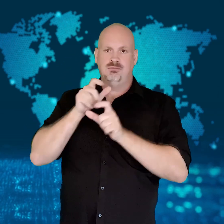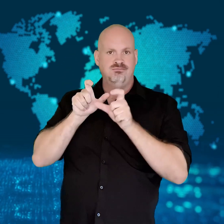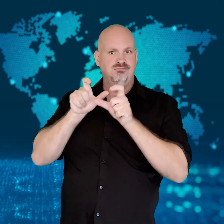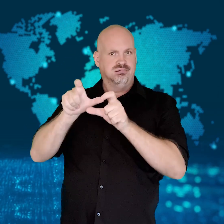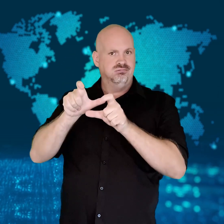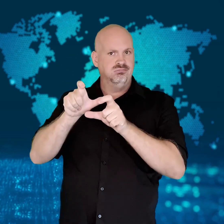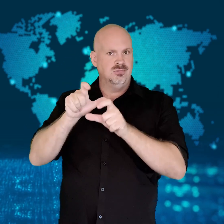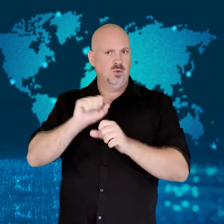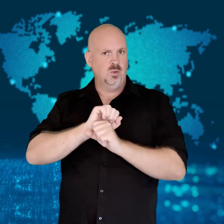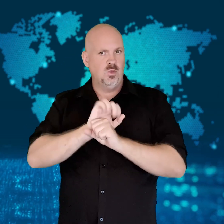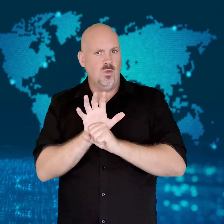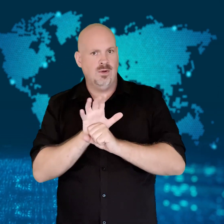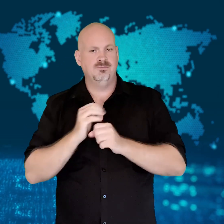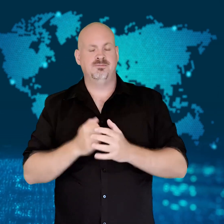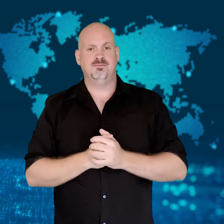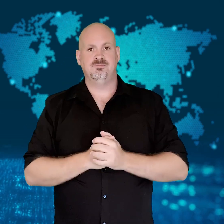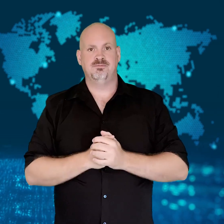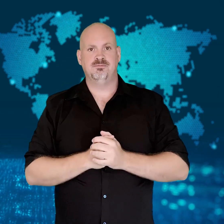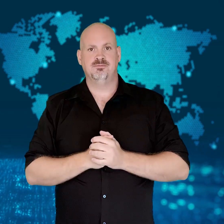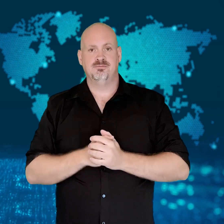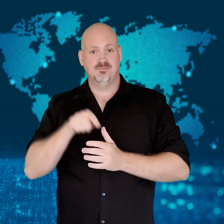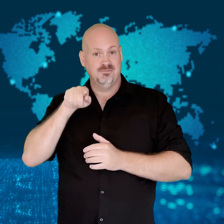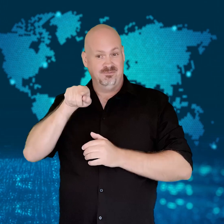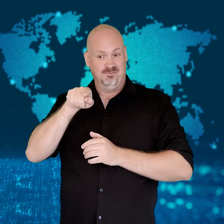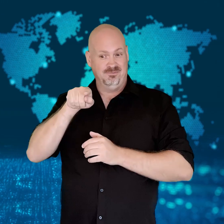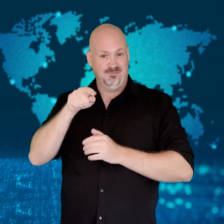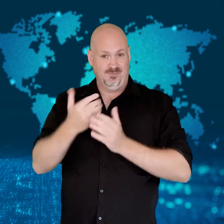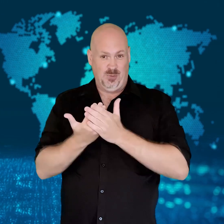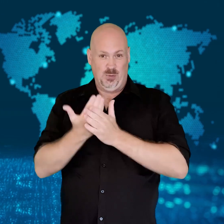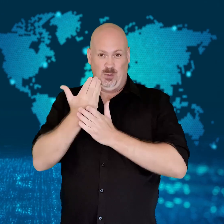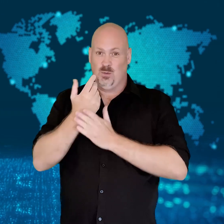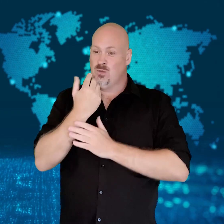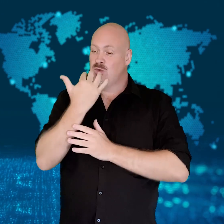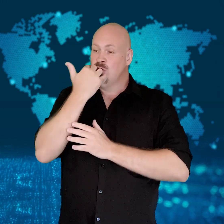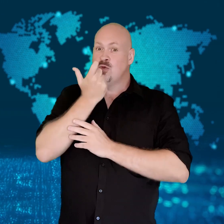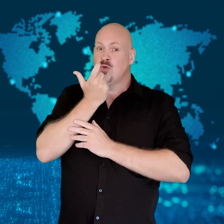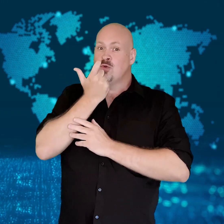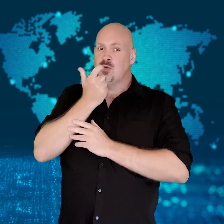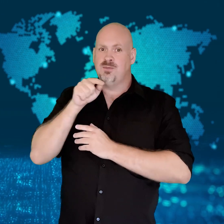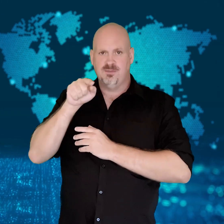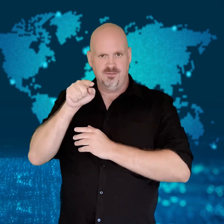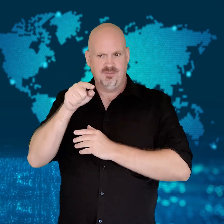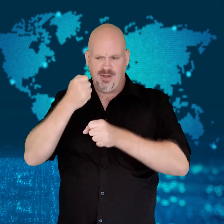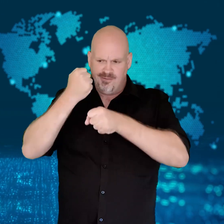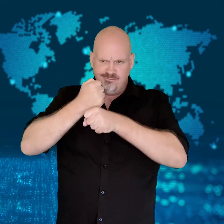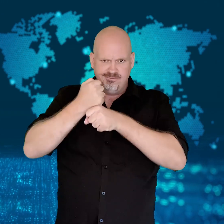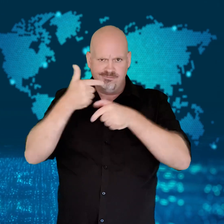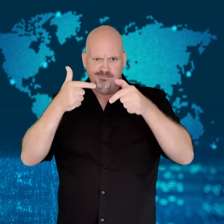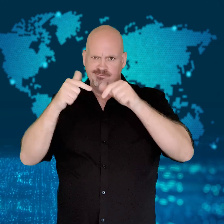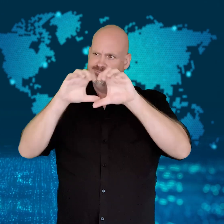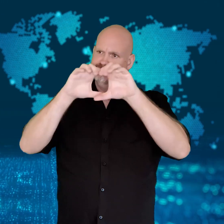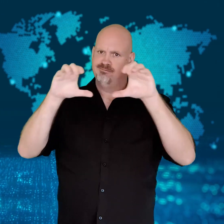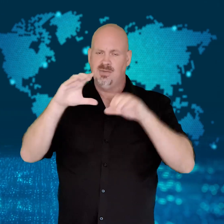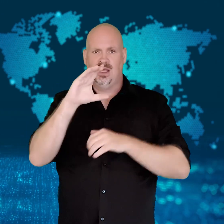The vaccine was made by CanSinoBIO.